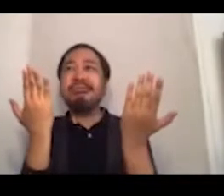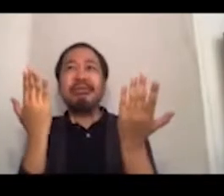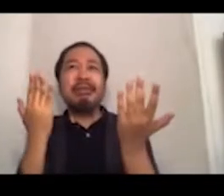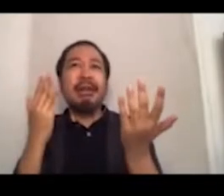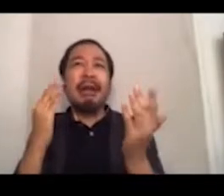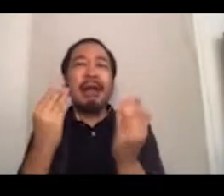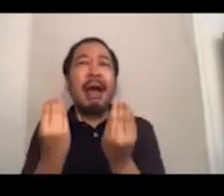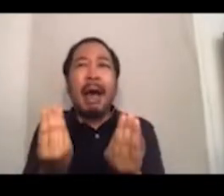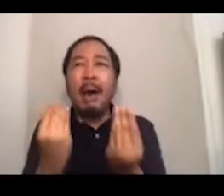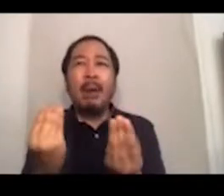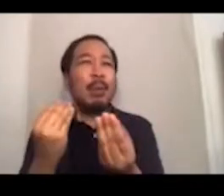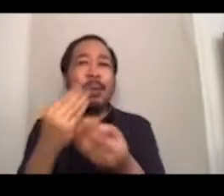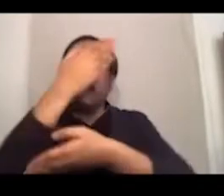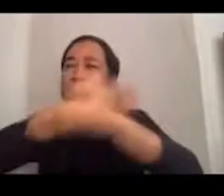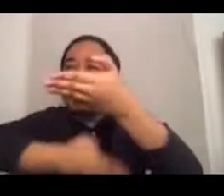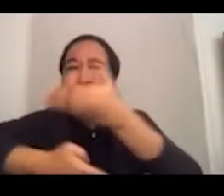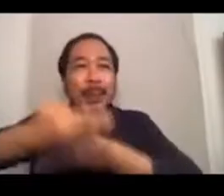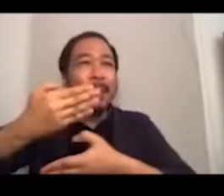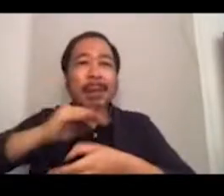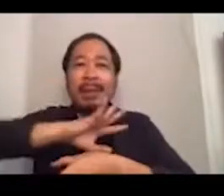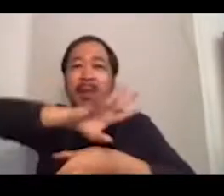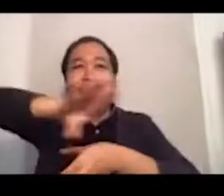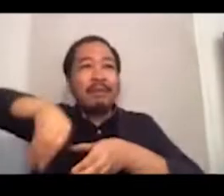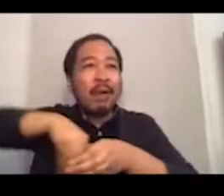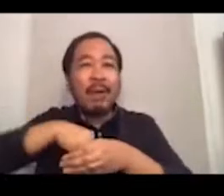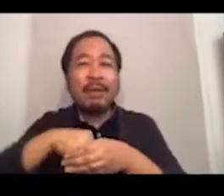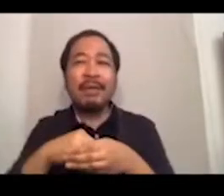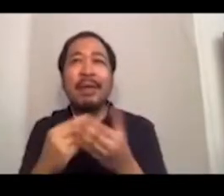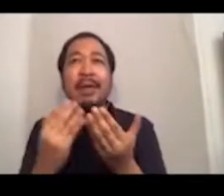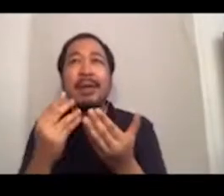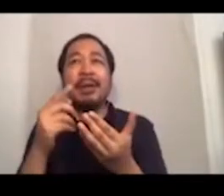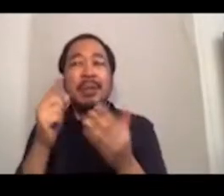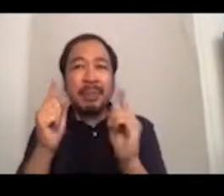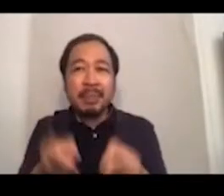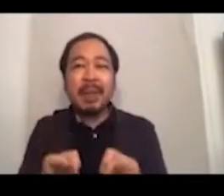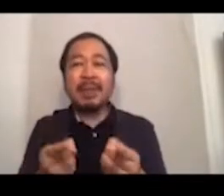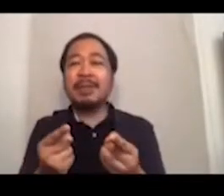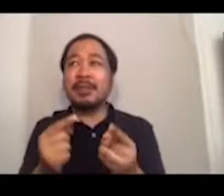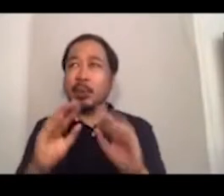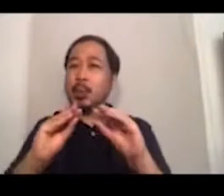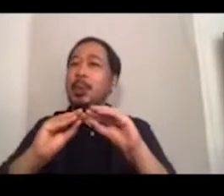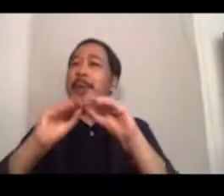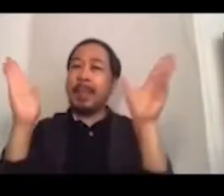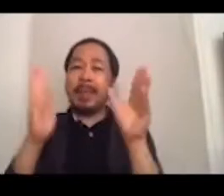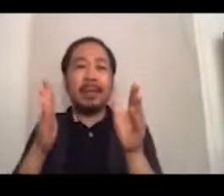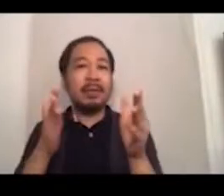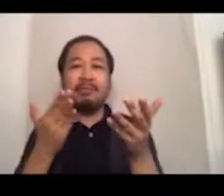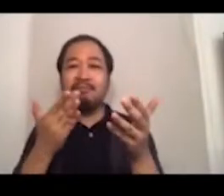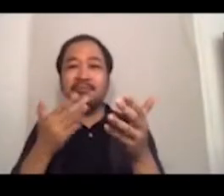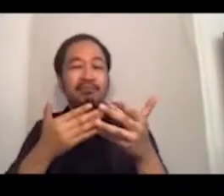protecting and empowering their rights, and they needed guidance. City leaders need guidance.